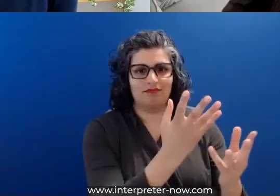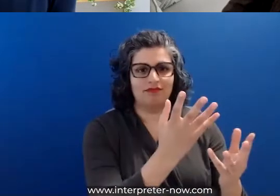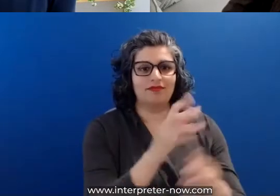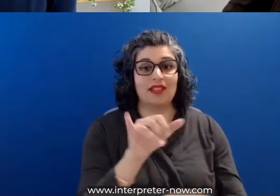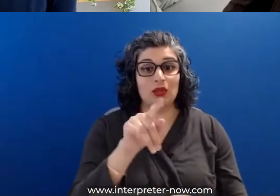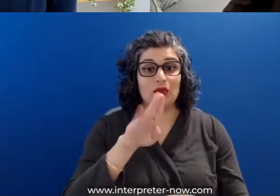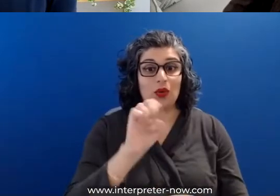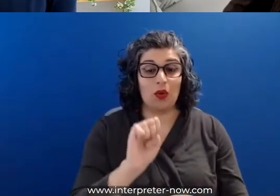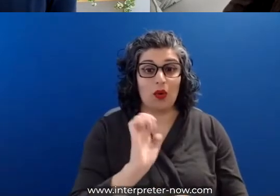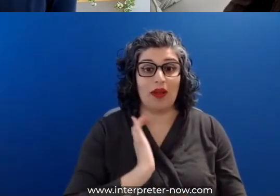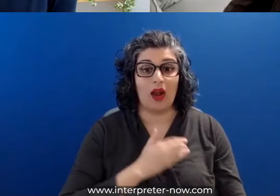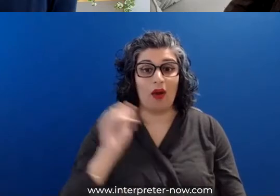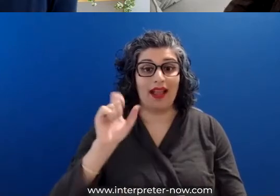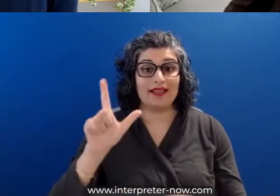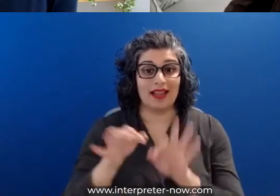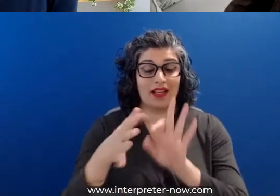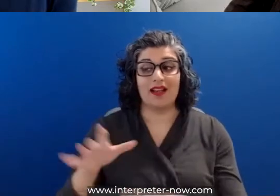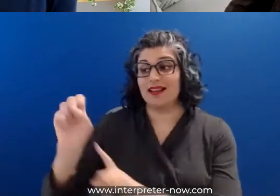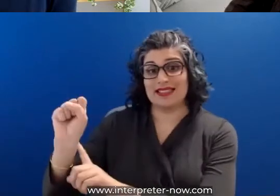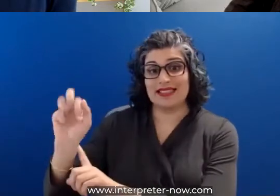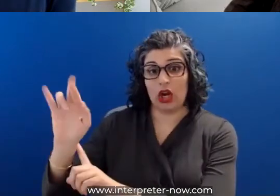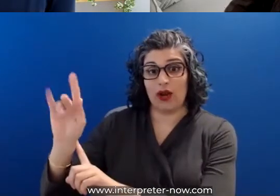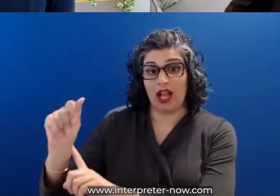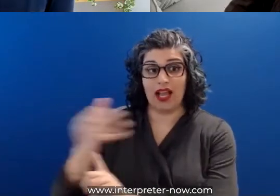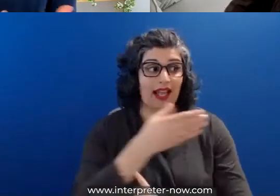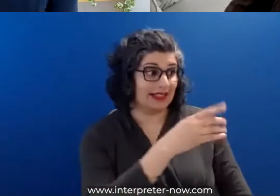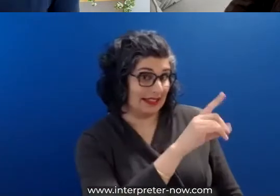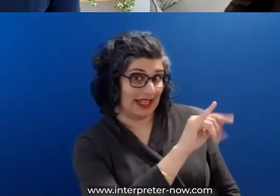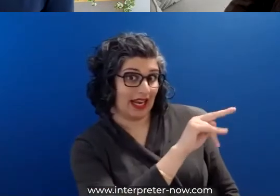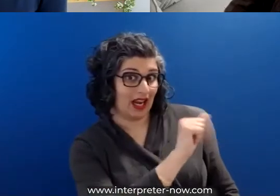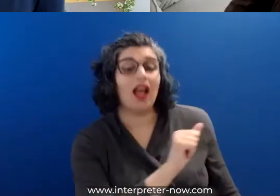that our ASL interpreters today are Sarika and Dana, and you can learn more about our